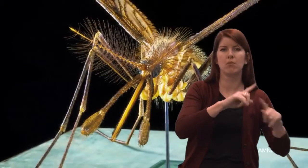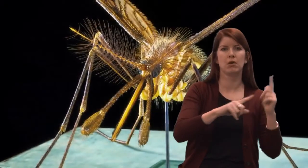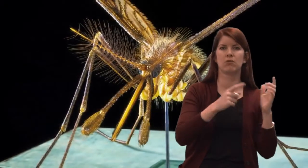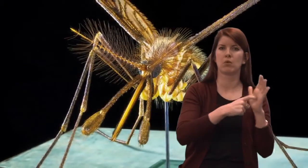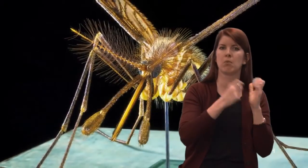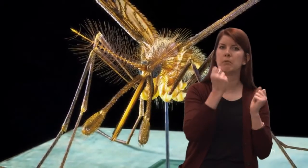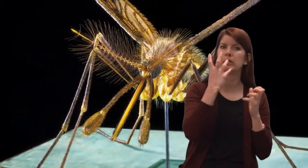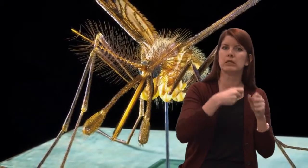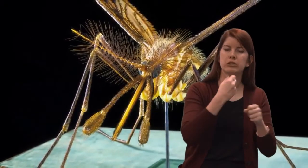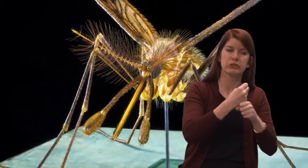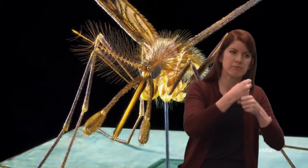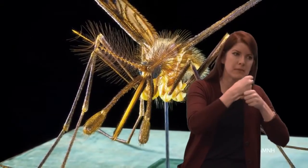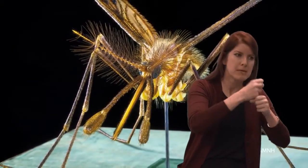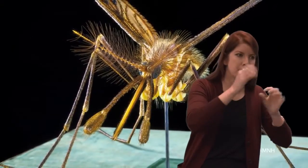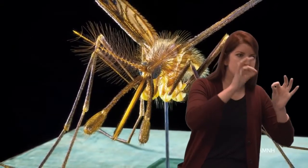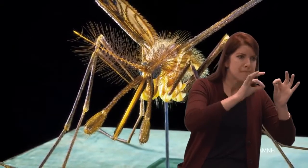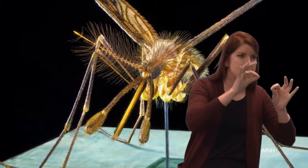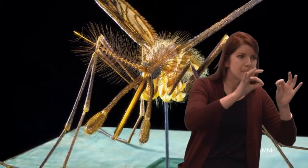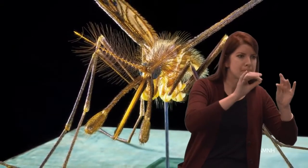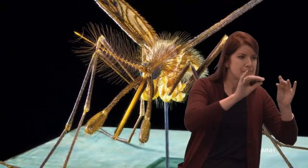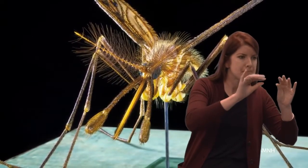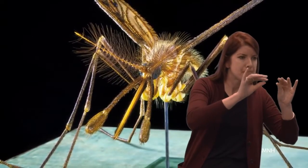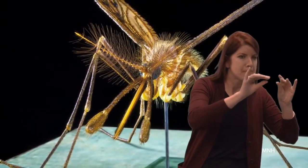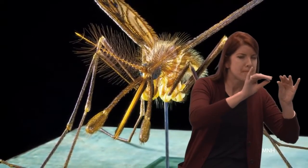and it was part of an exhibition on diseases.